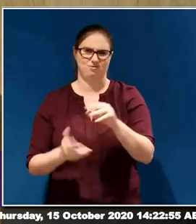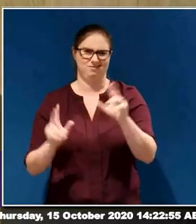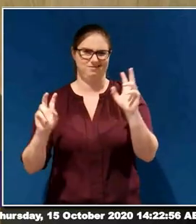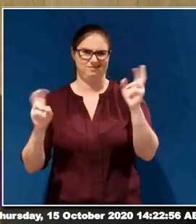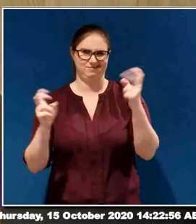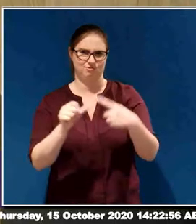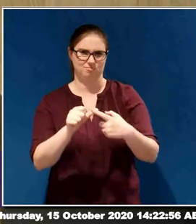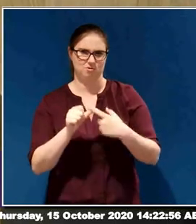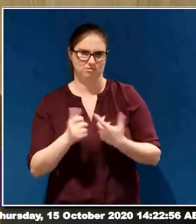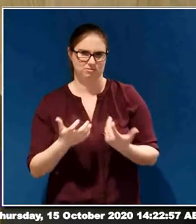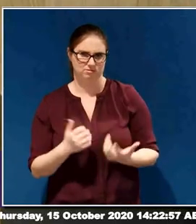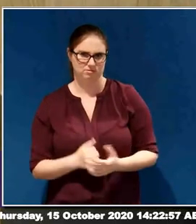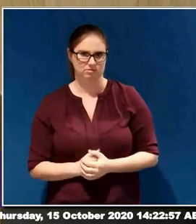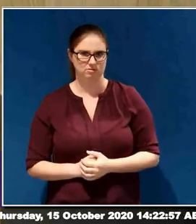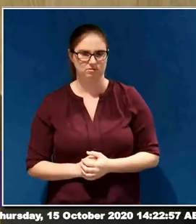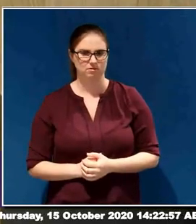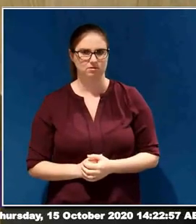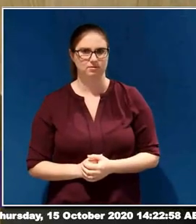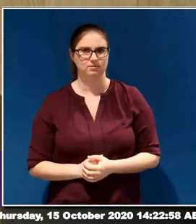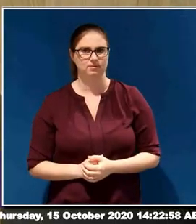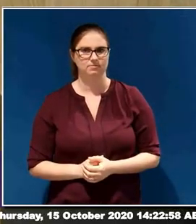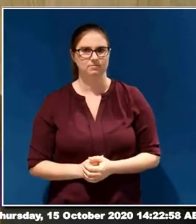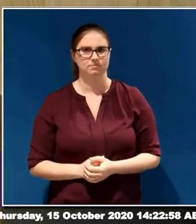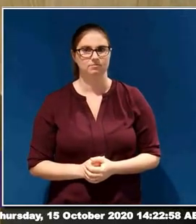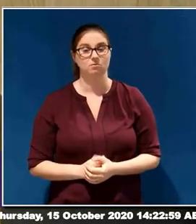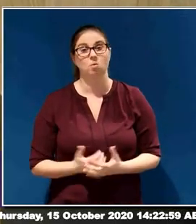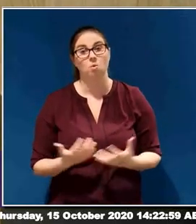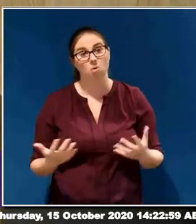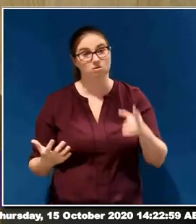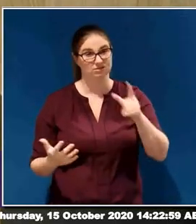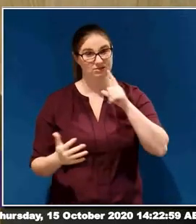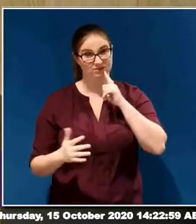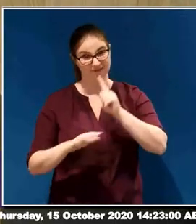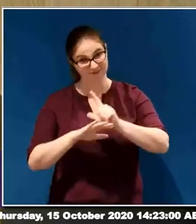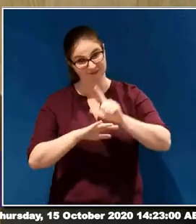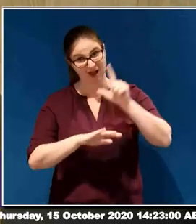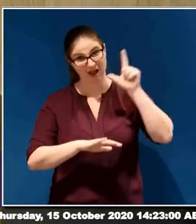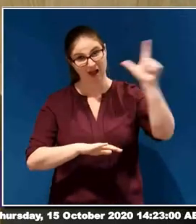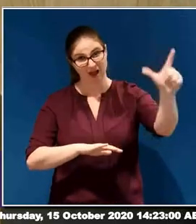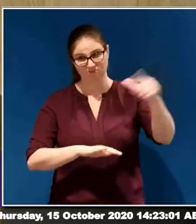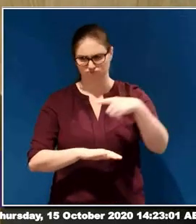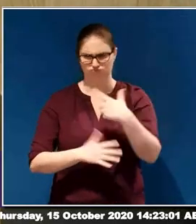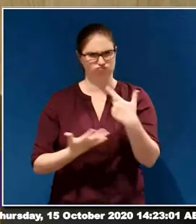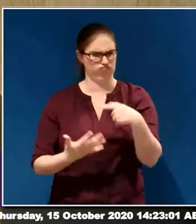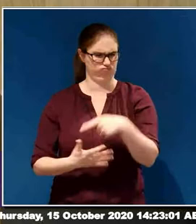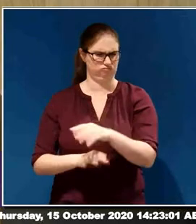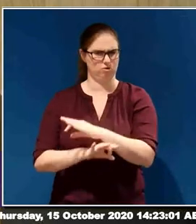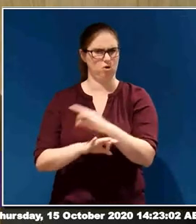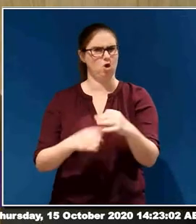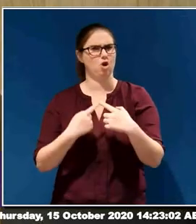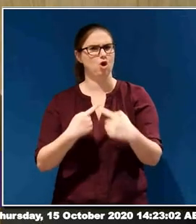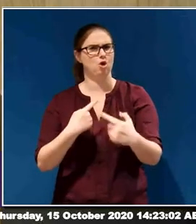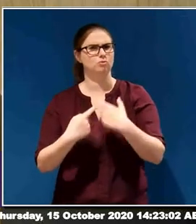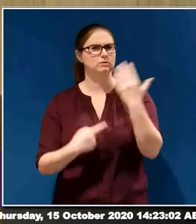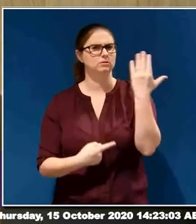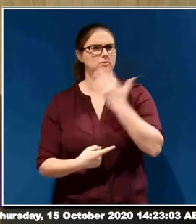"It's too far away, that is not the next local school, we're not the closest after the excluded school",